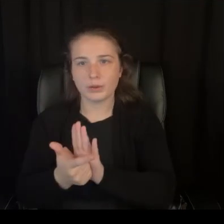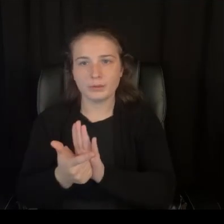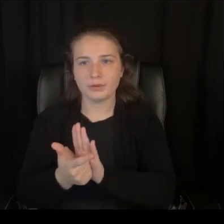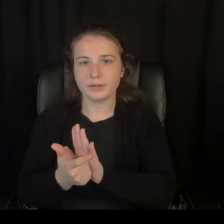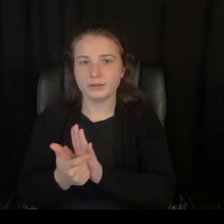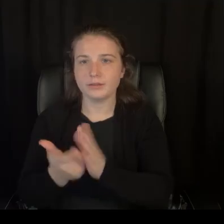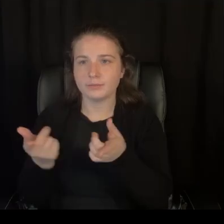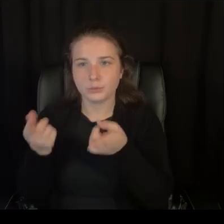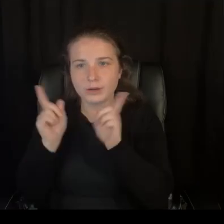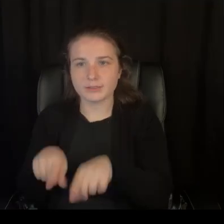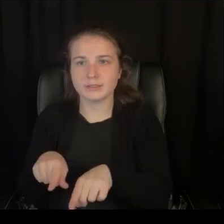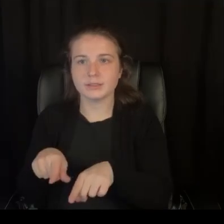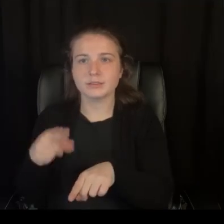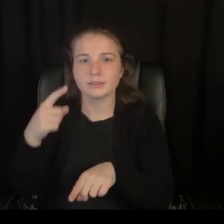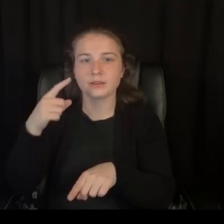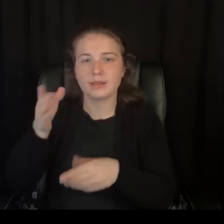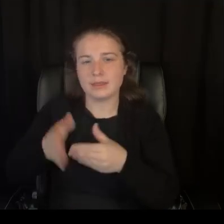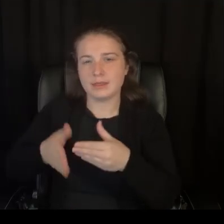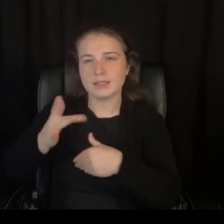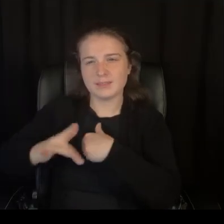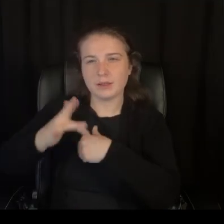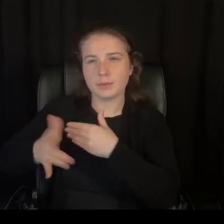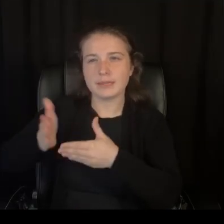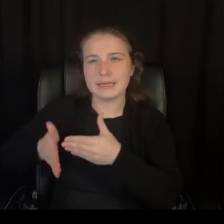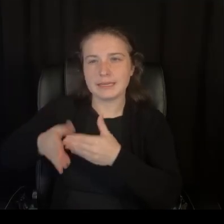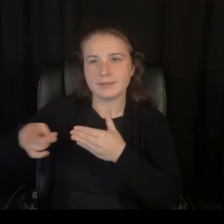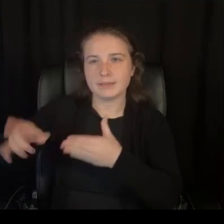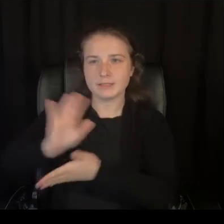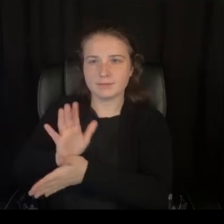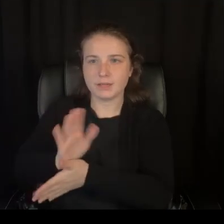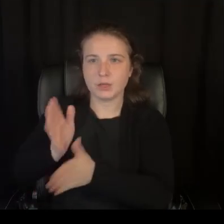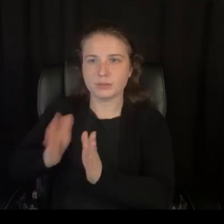on the web pages available at the end of this video series.